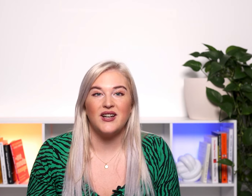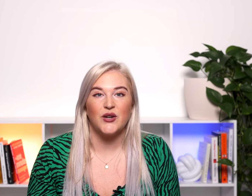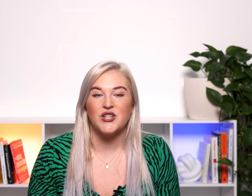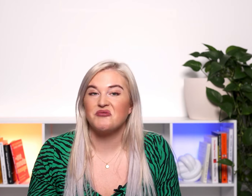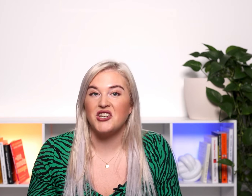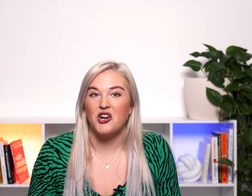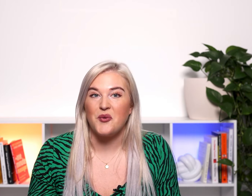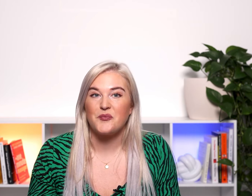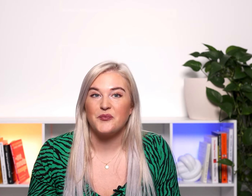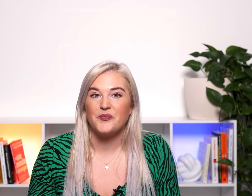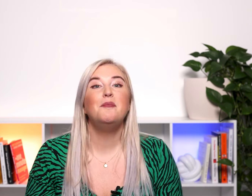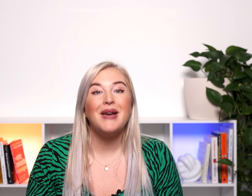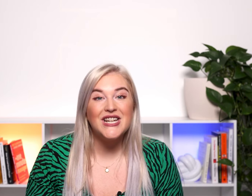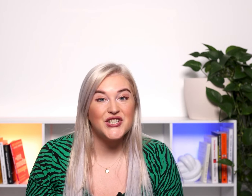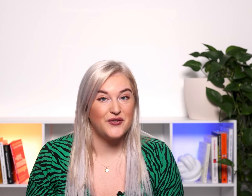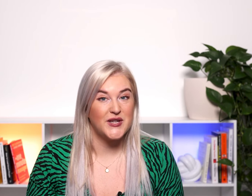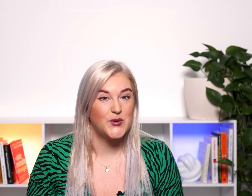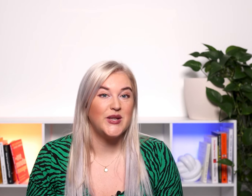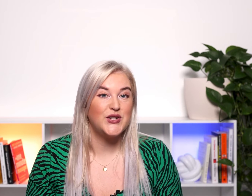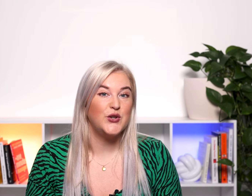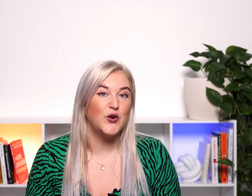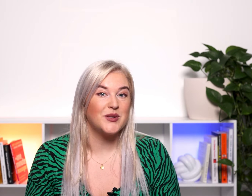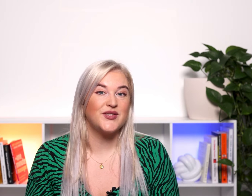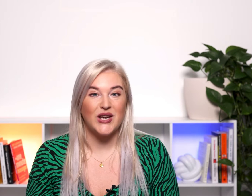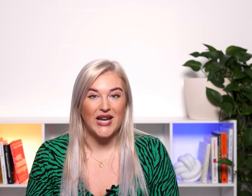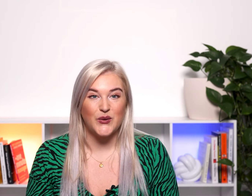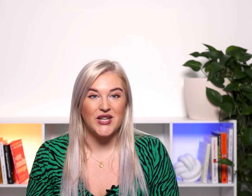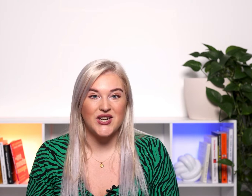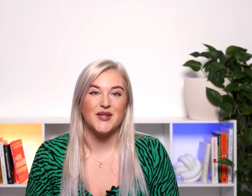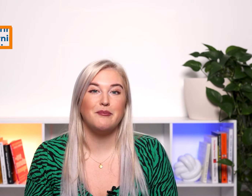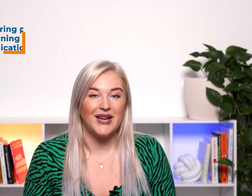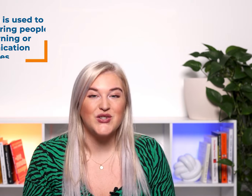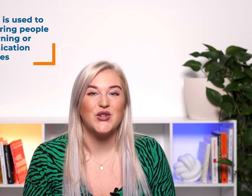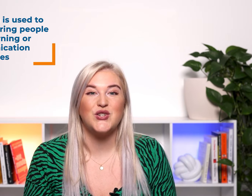Sign Language cannot. A major difference between the two forms of sign language is that Makaton